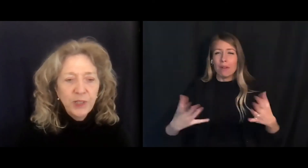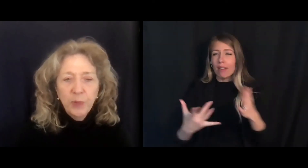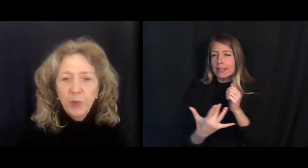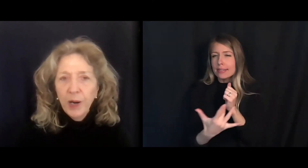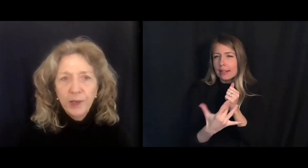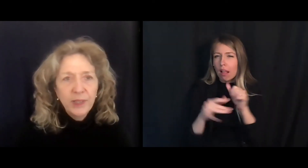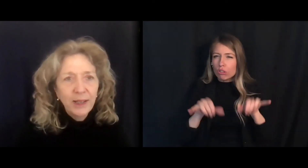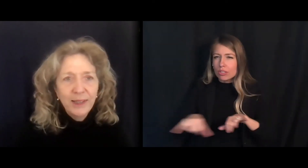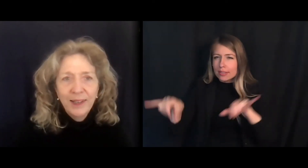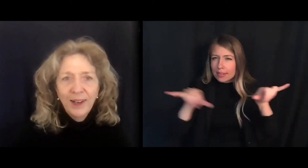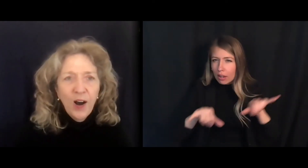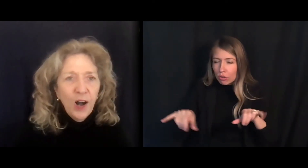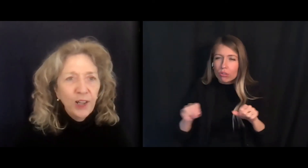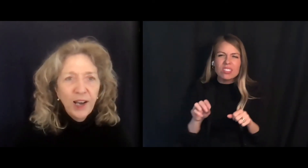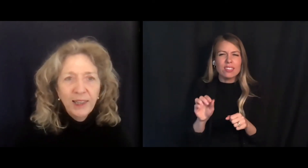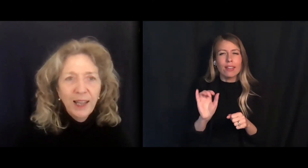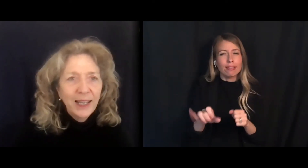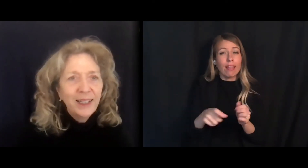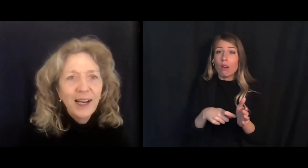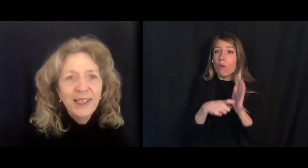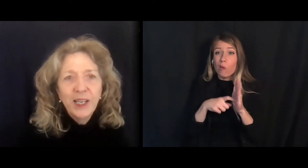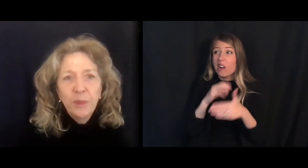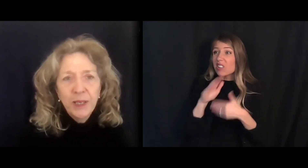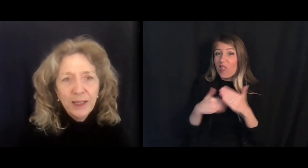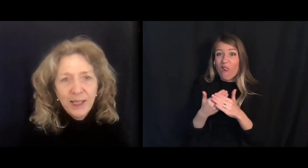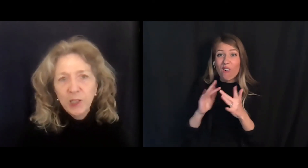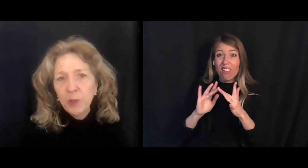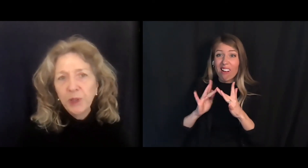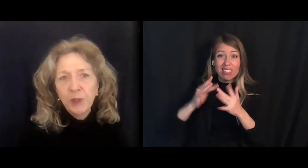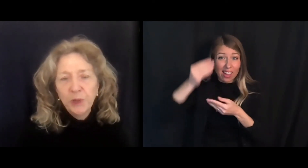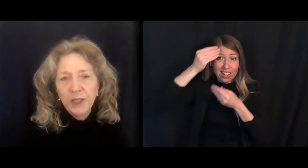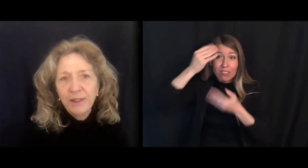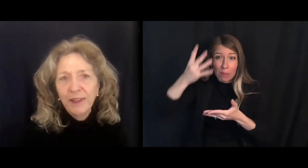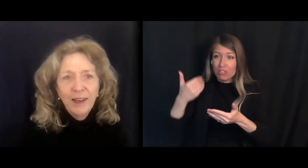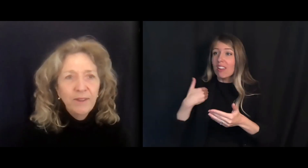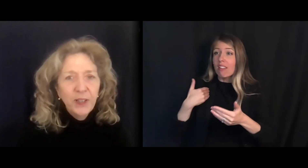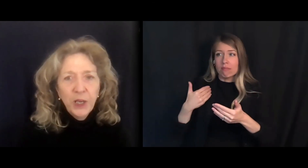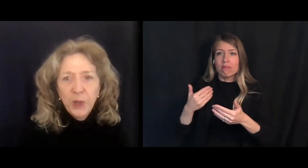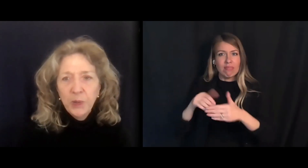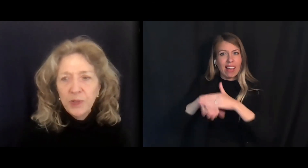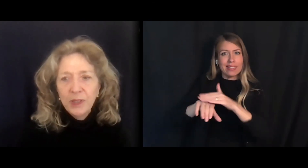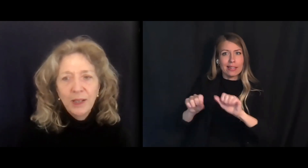that requires that all online content be accessible including videos.